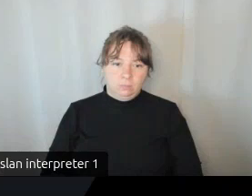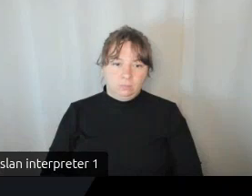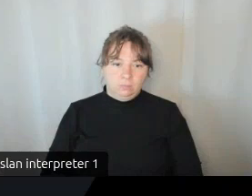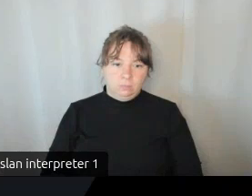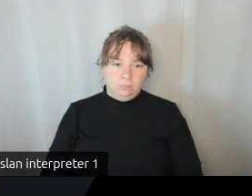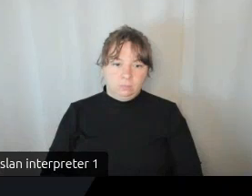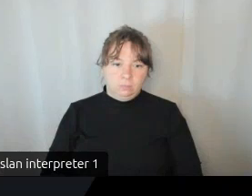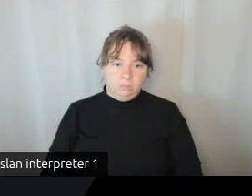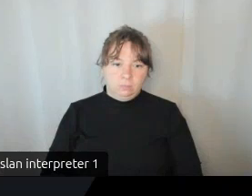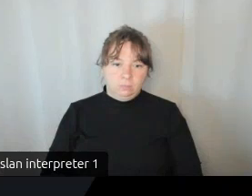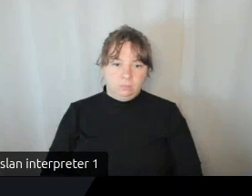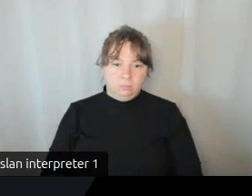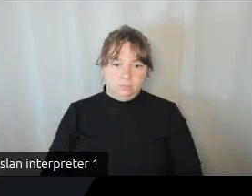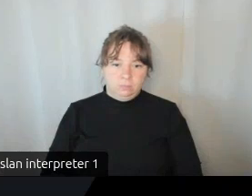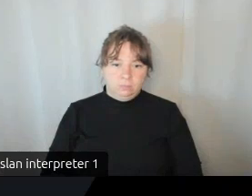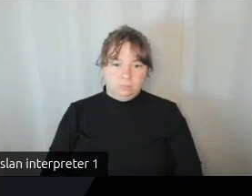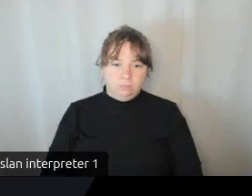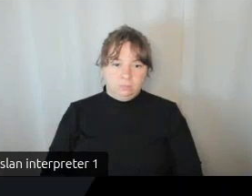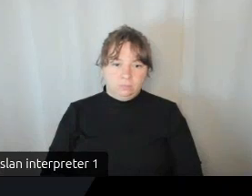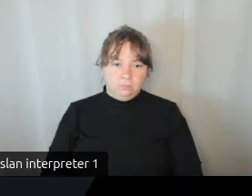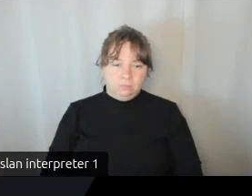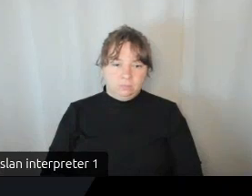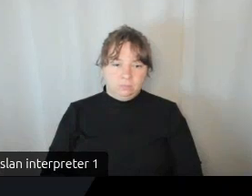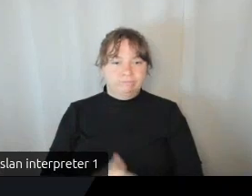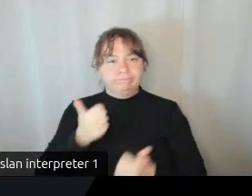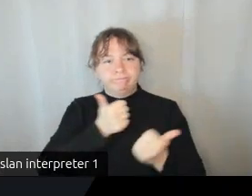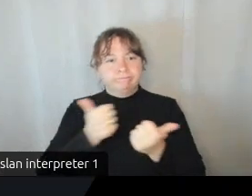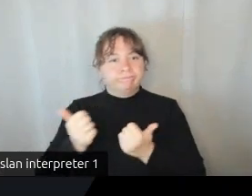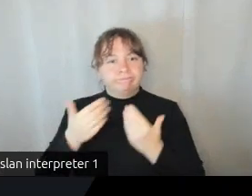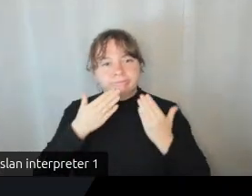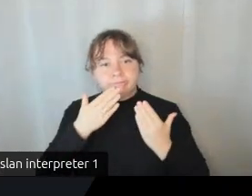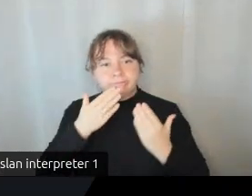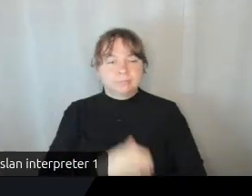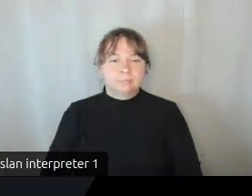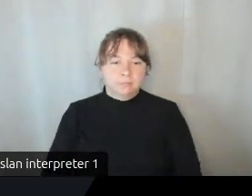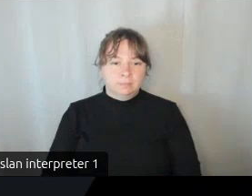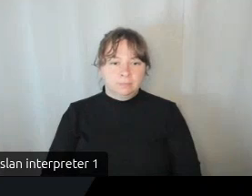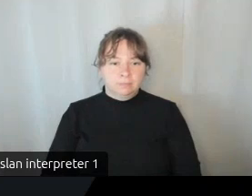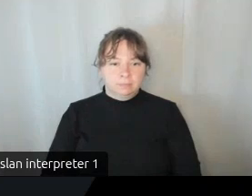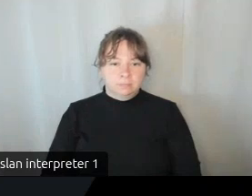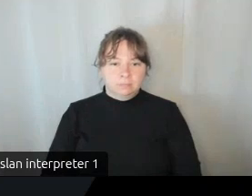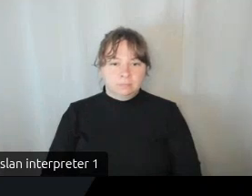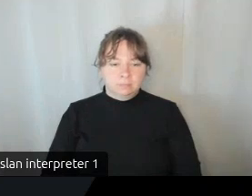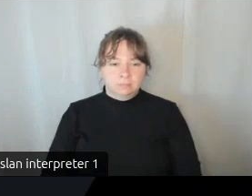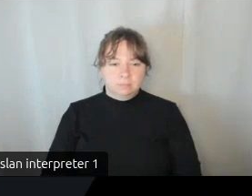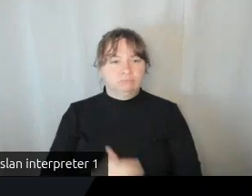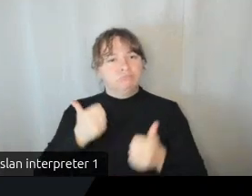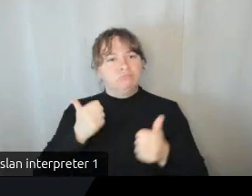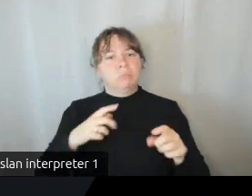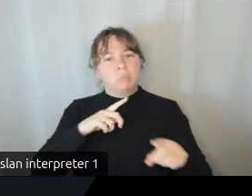Couple more seconds. Thank you everyone. So it looks like most people are joining us from